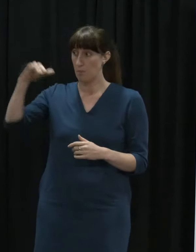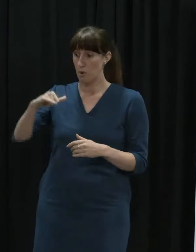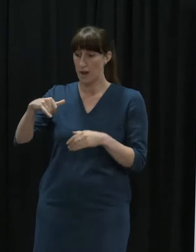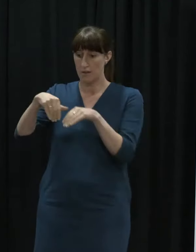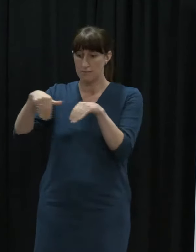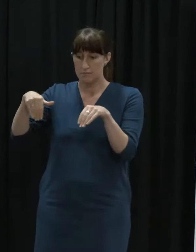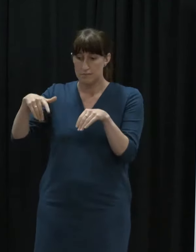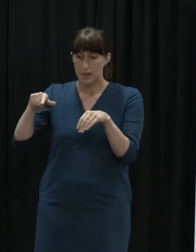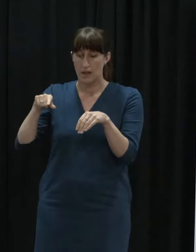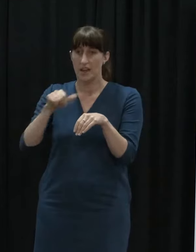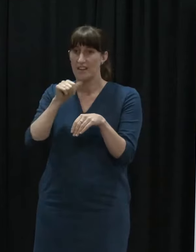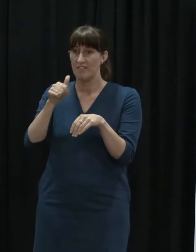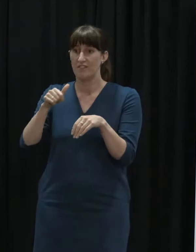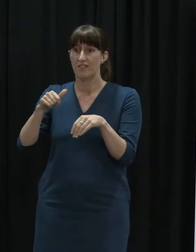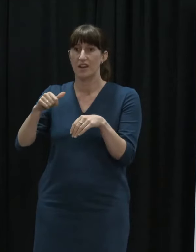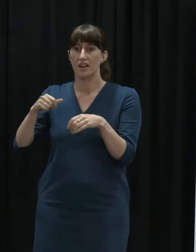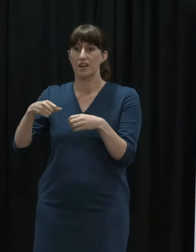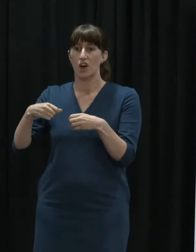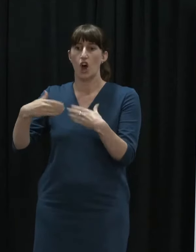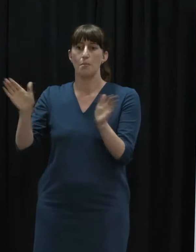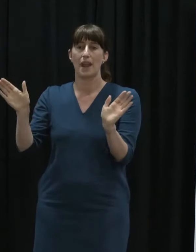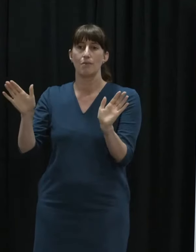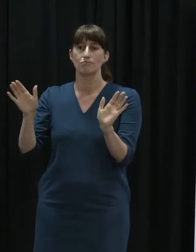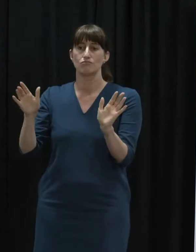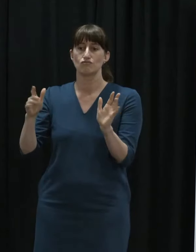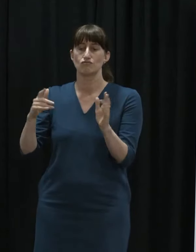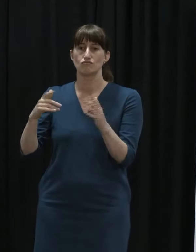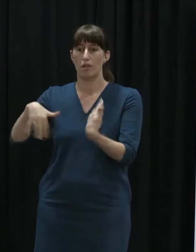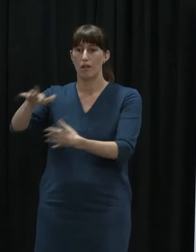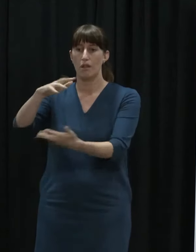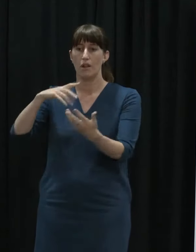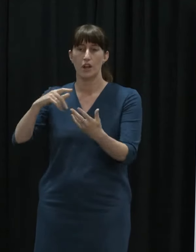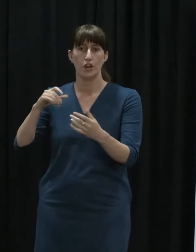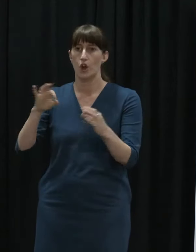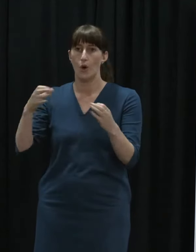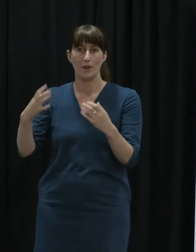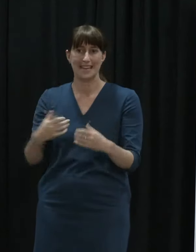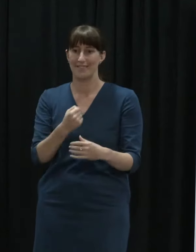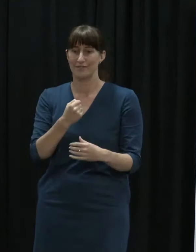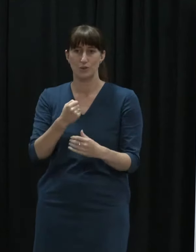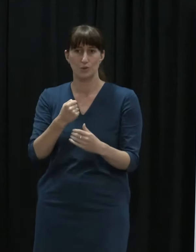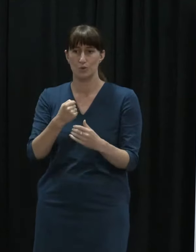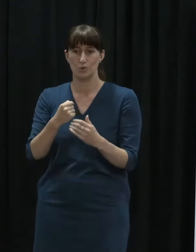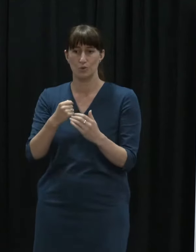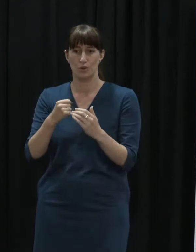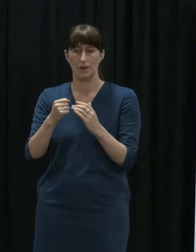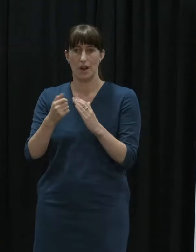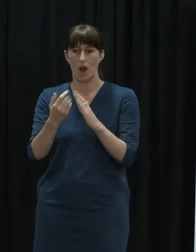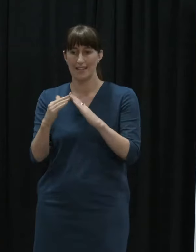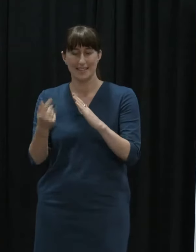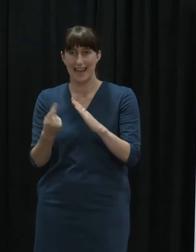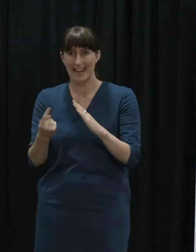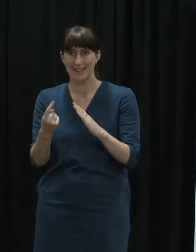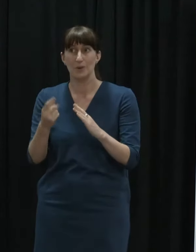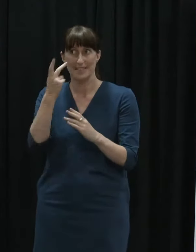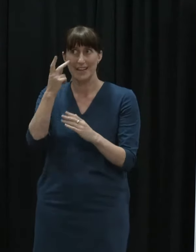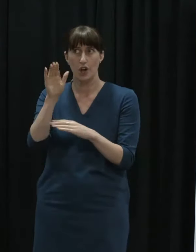And at the border you don't want to YouGov because you have